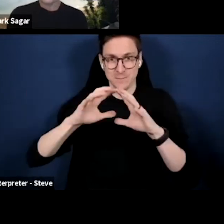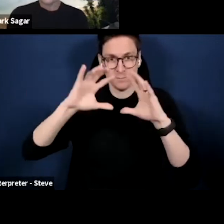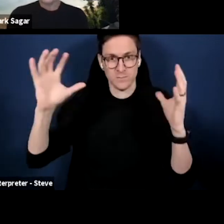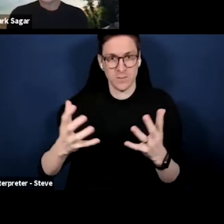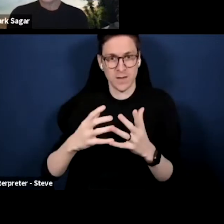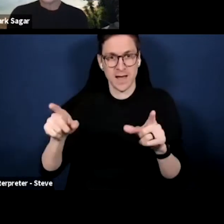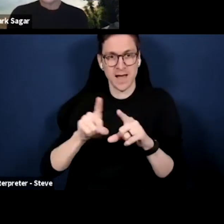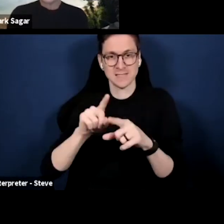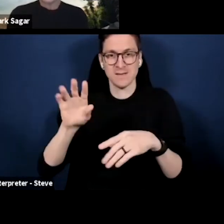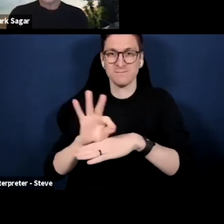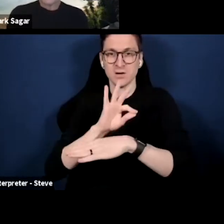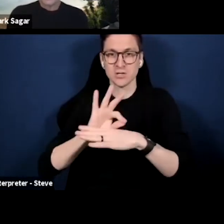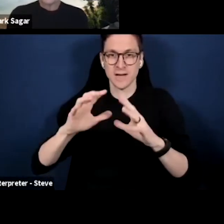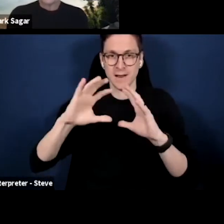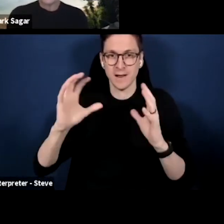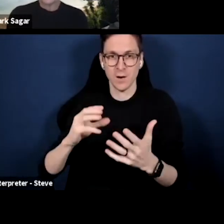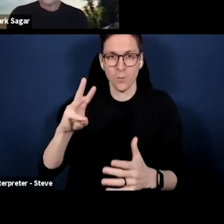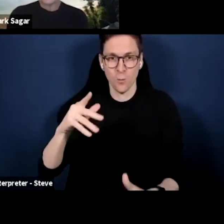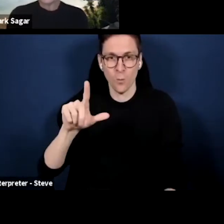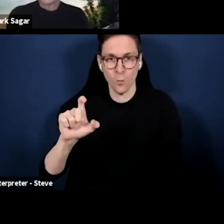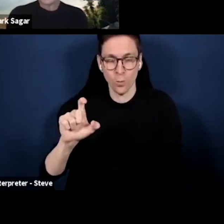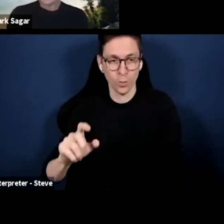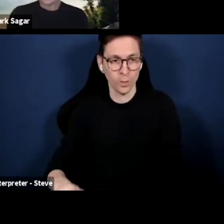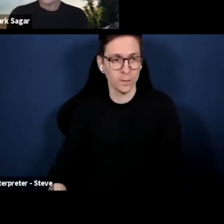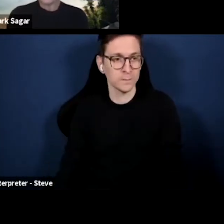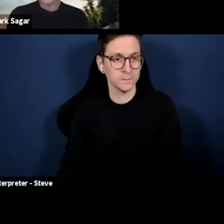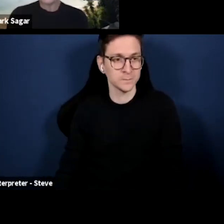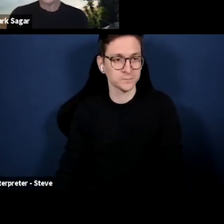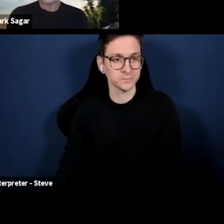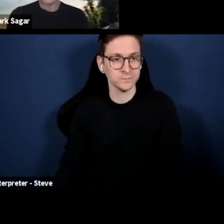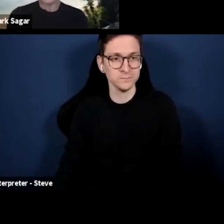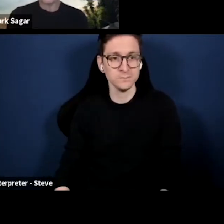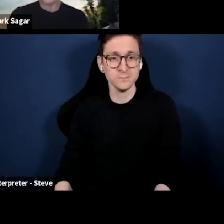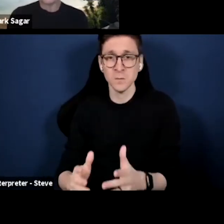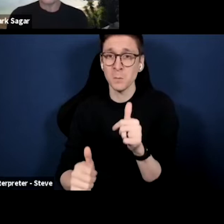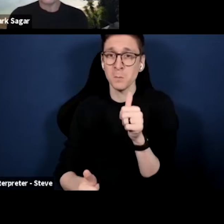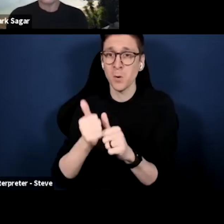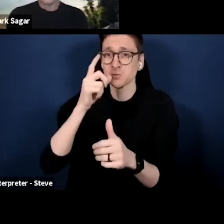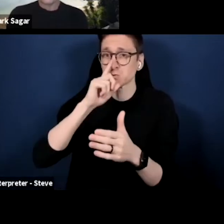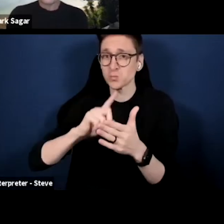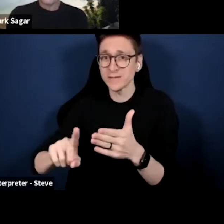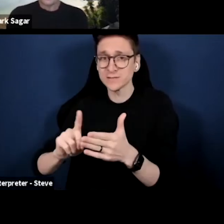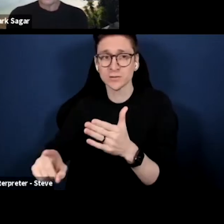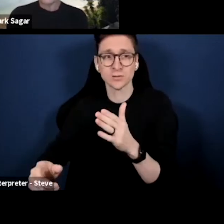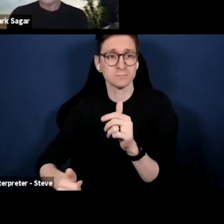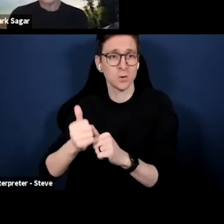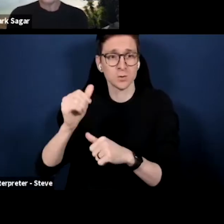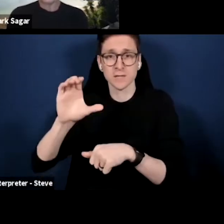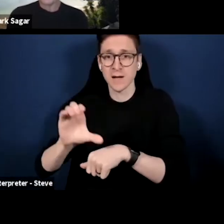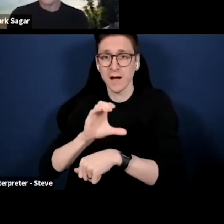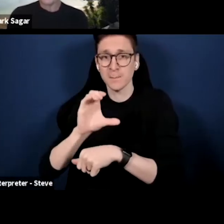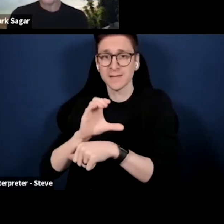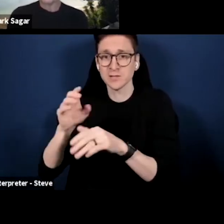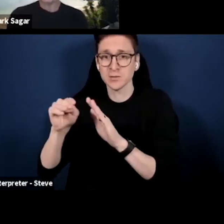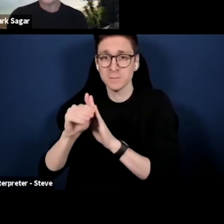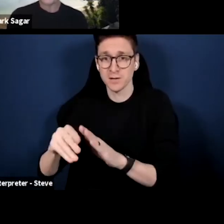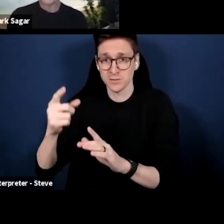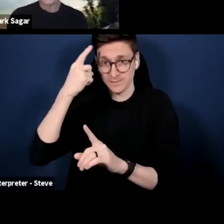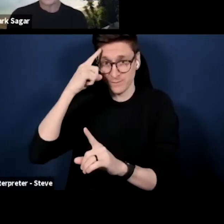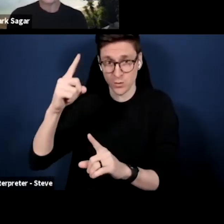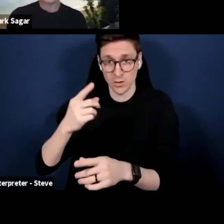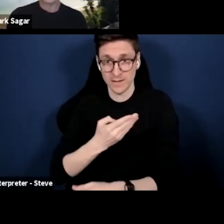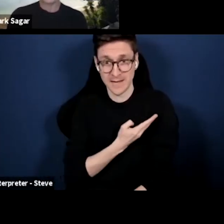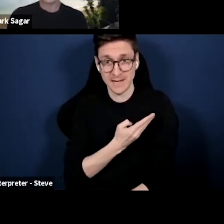most research and computation models of infant cognition focus on particular aspects